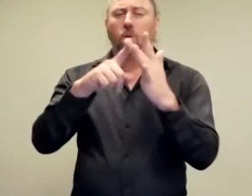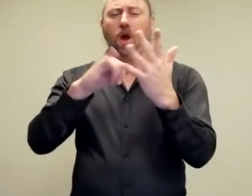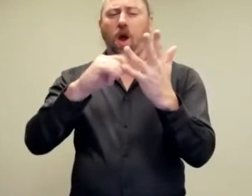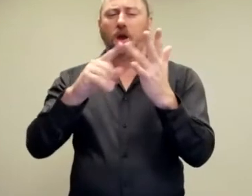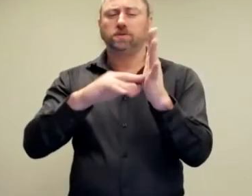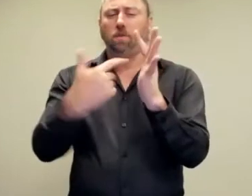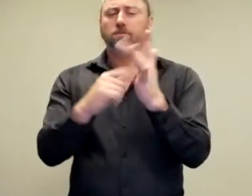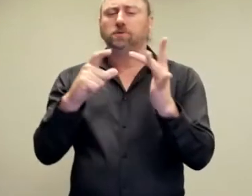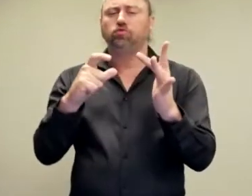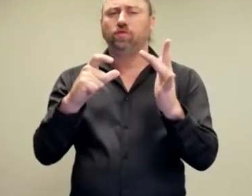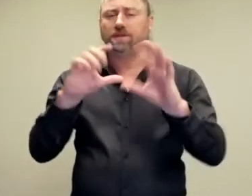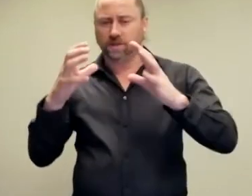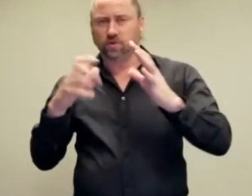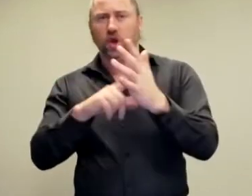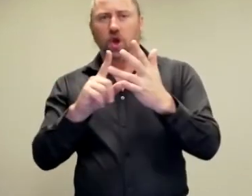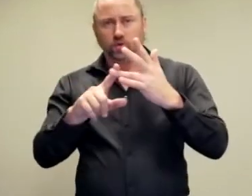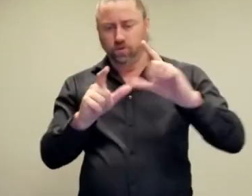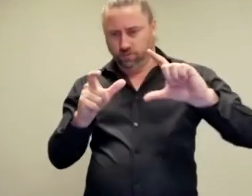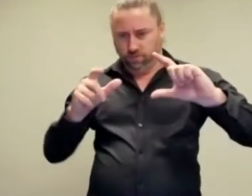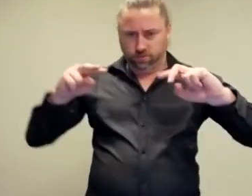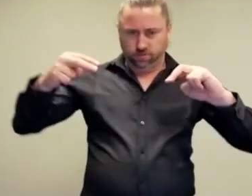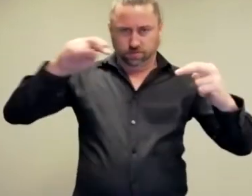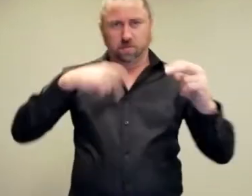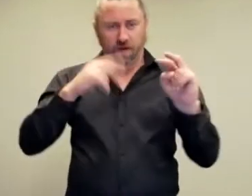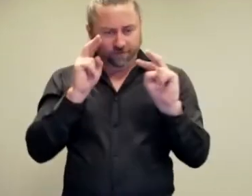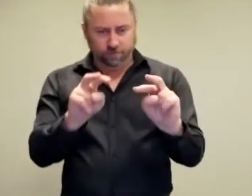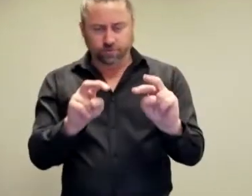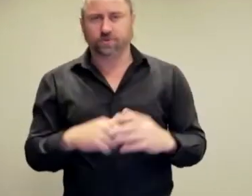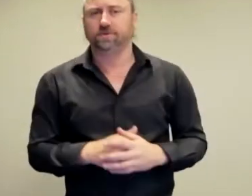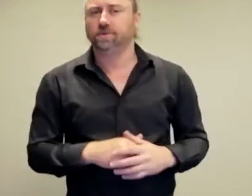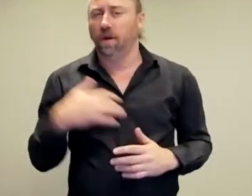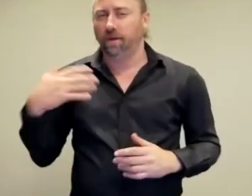to mediate my vision. This process requires close observation and some